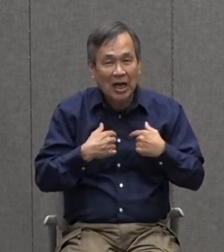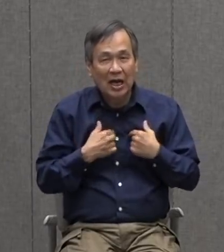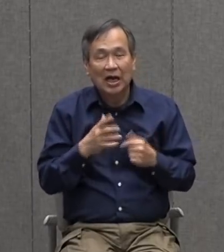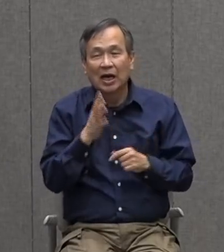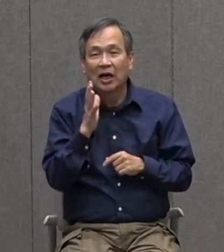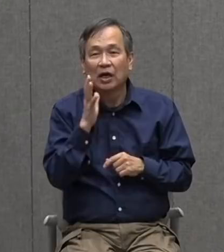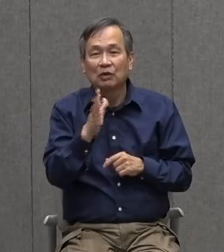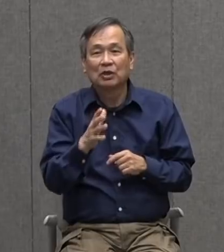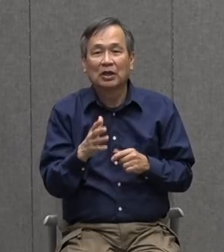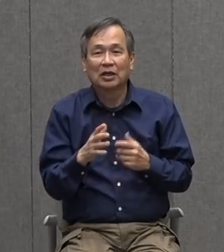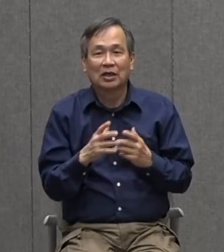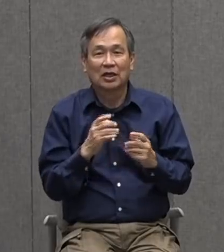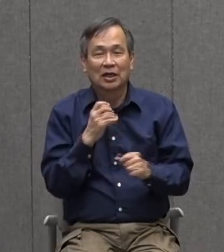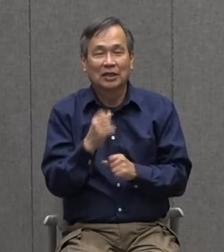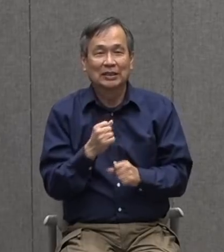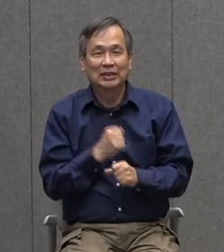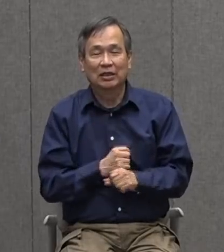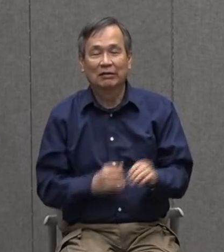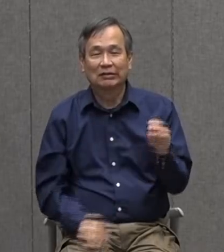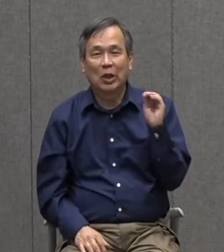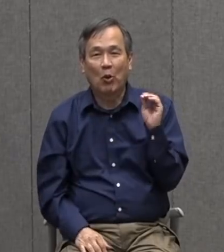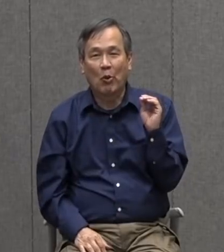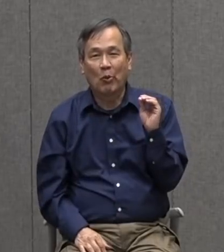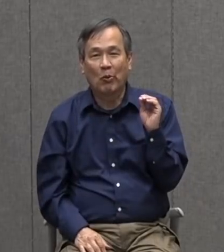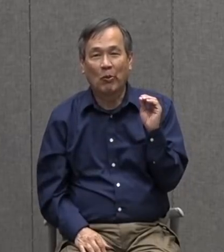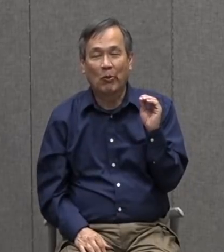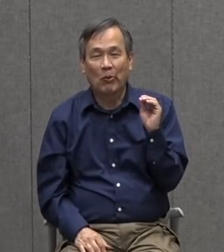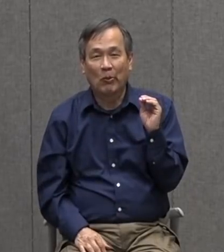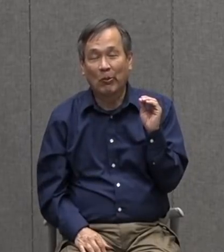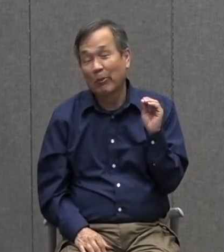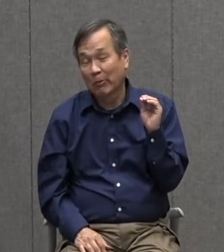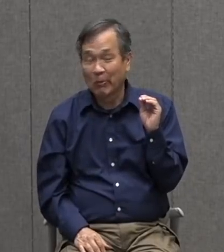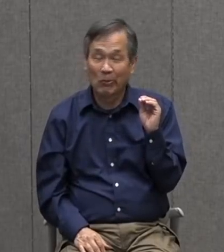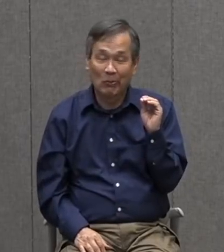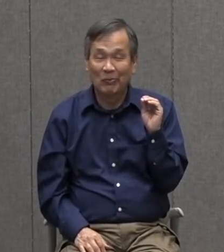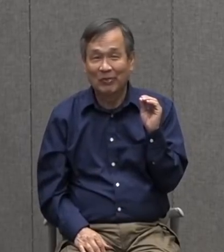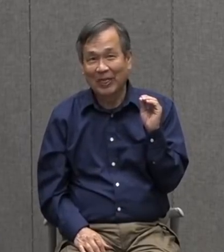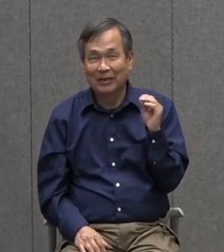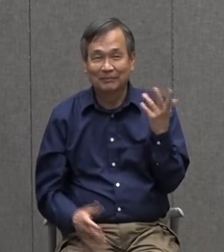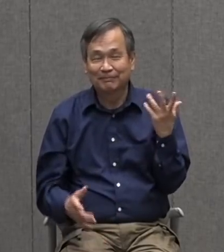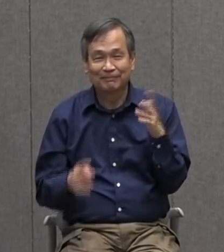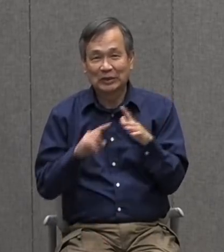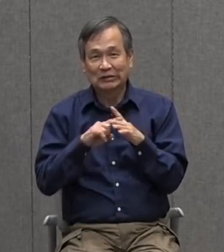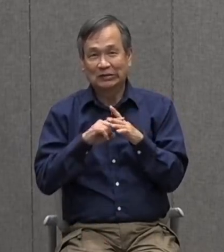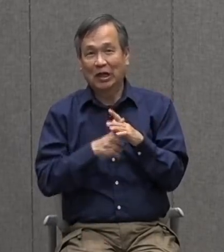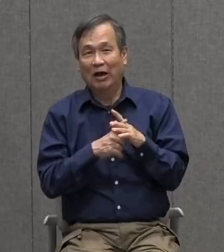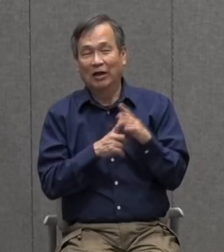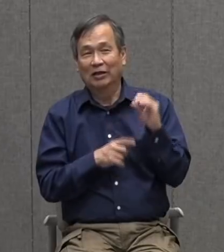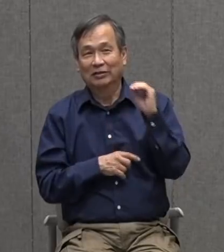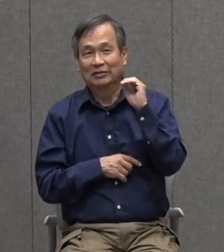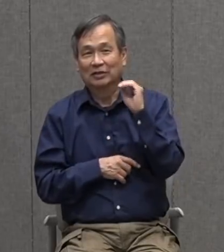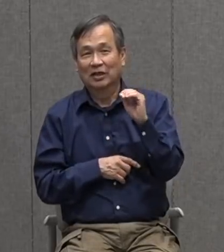what's called a year zero. Meaning it's kinda like starting before my very first year,